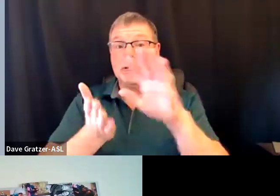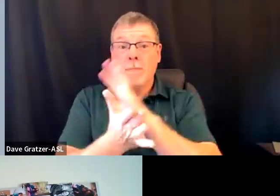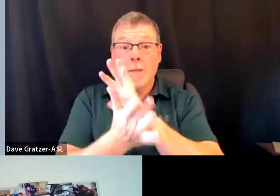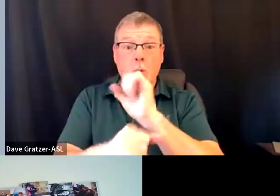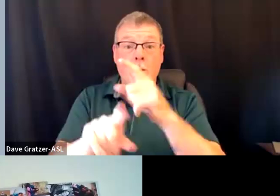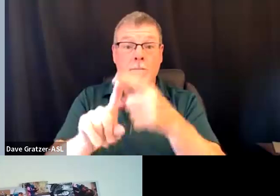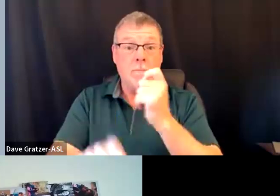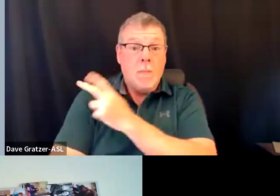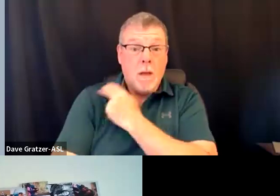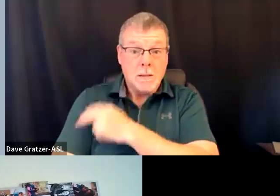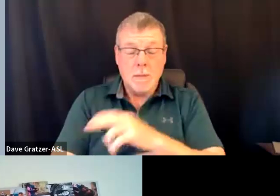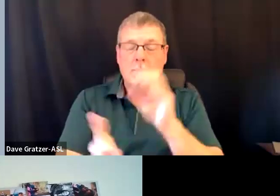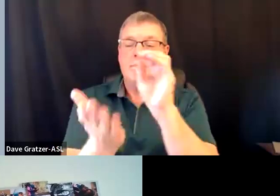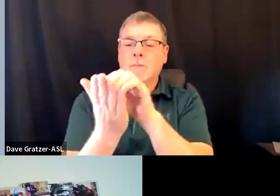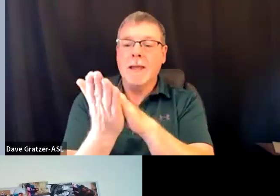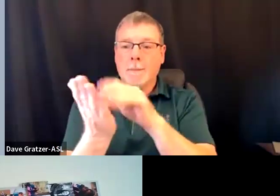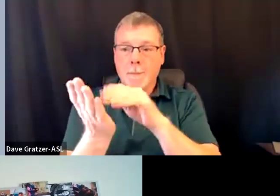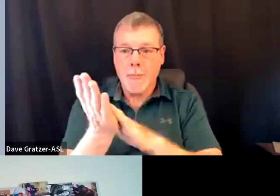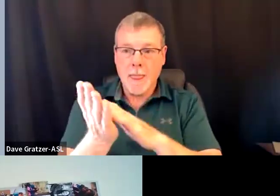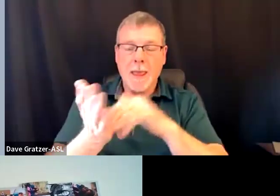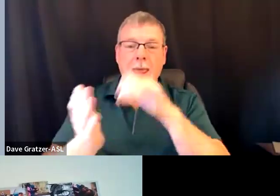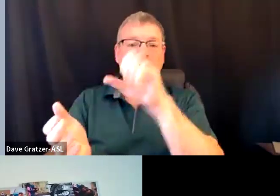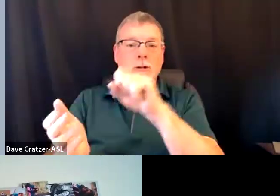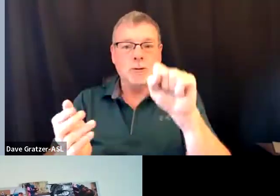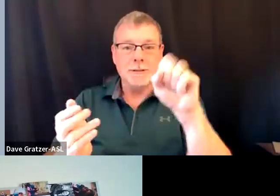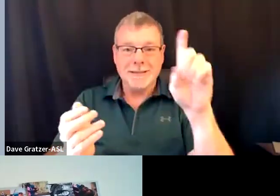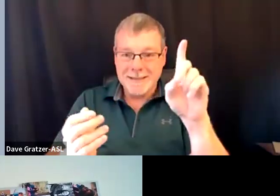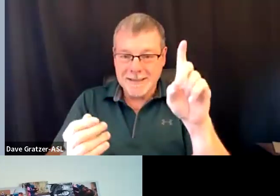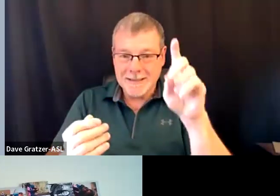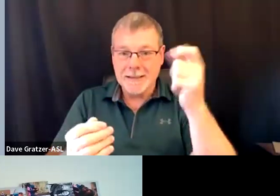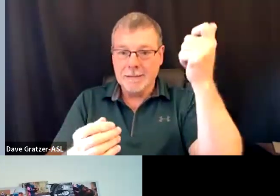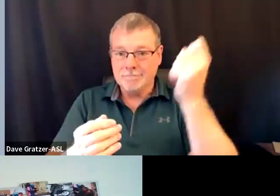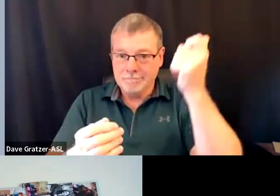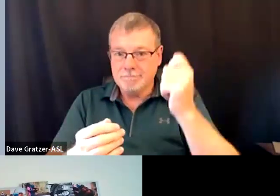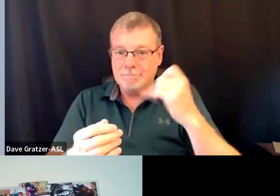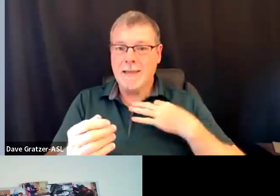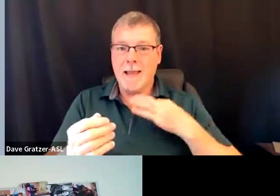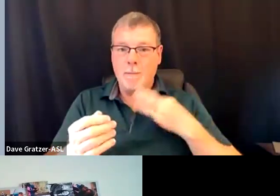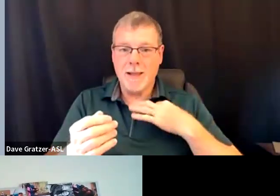documentation from a social security disability benefits application, any other clinical record